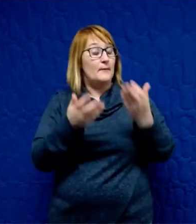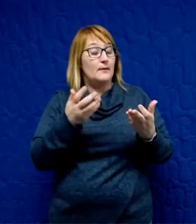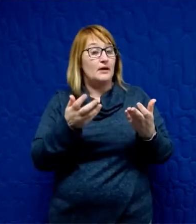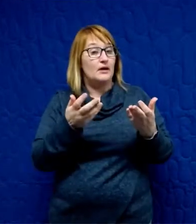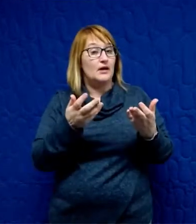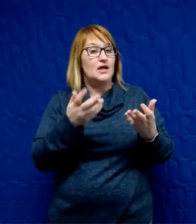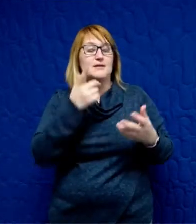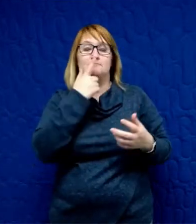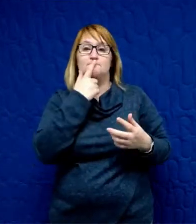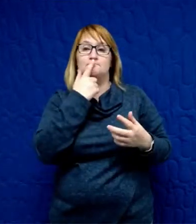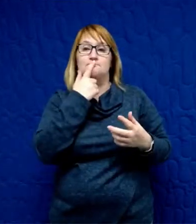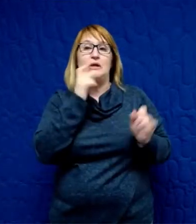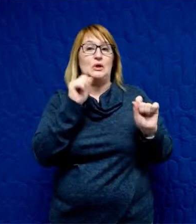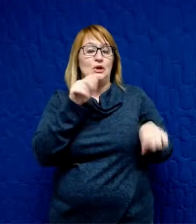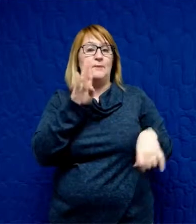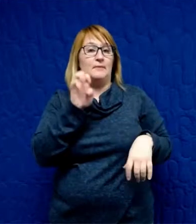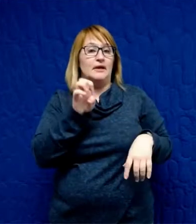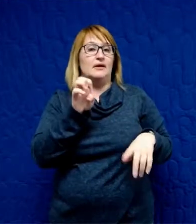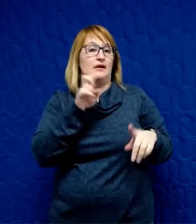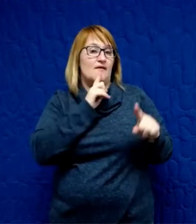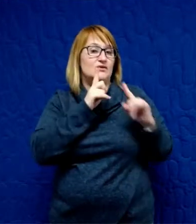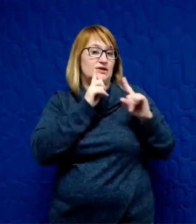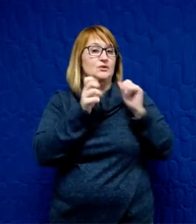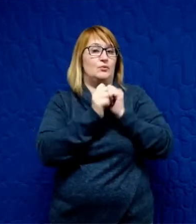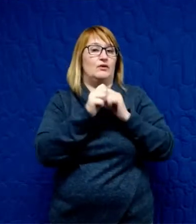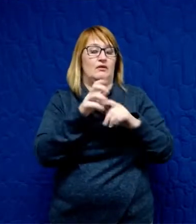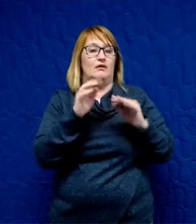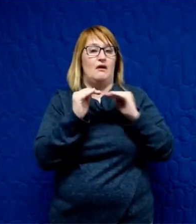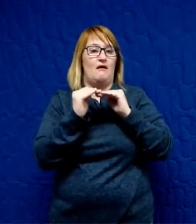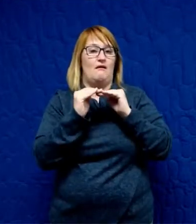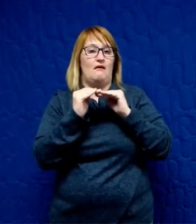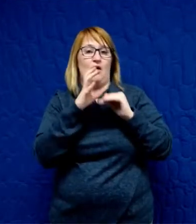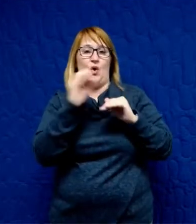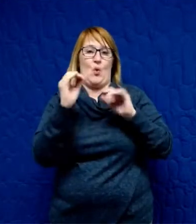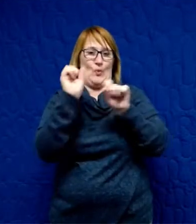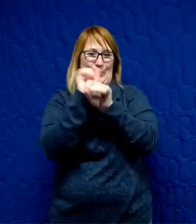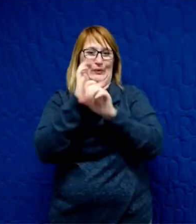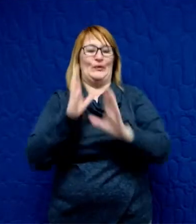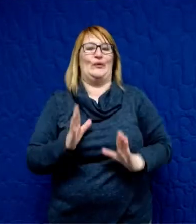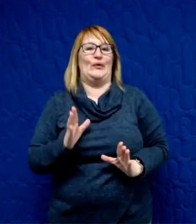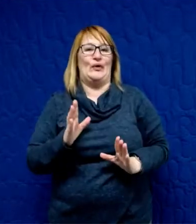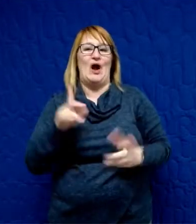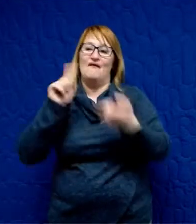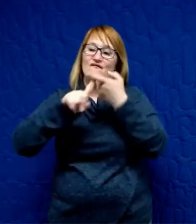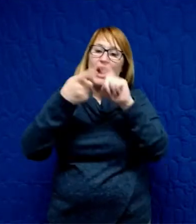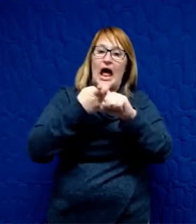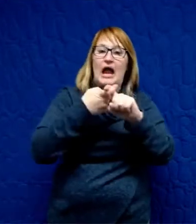could also be a conversation with a colleague or a friend, or maybe even a